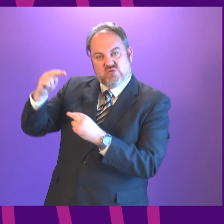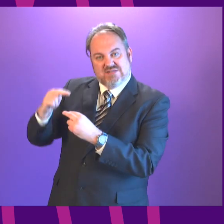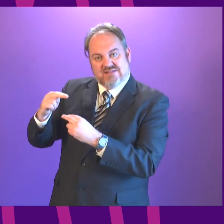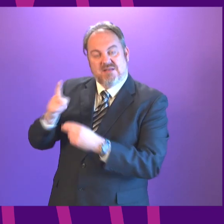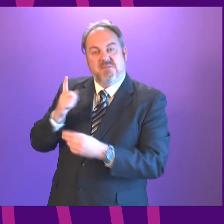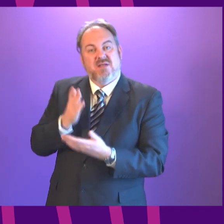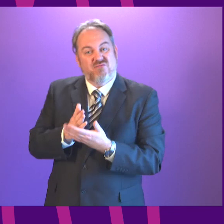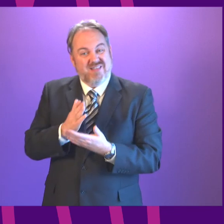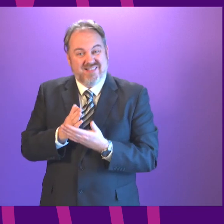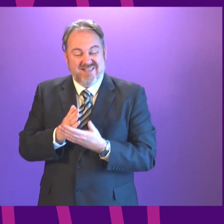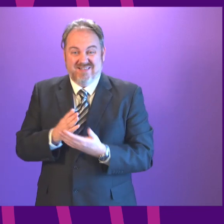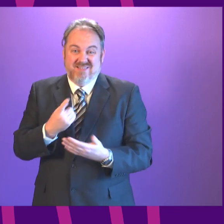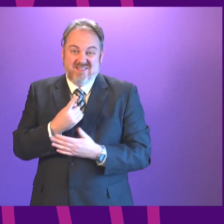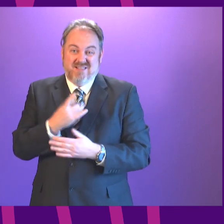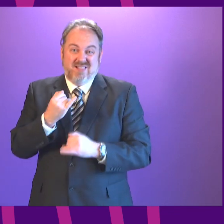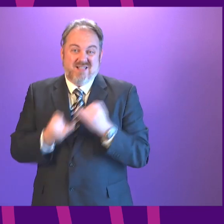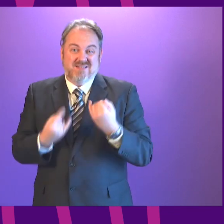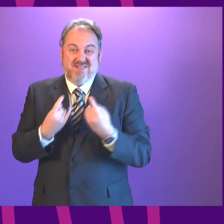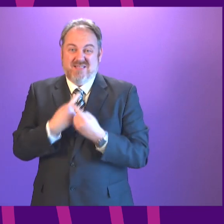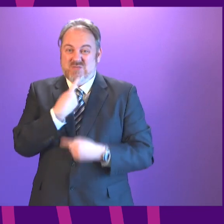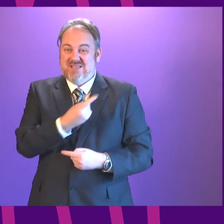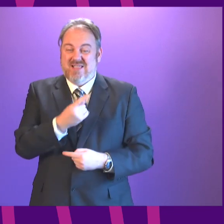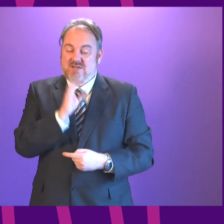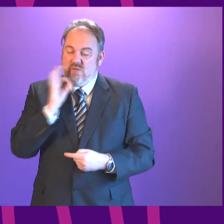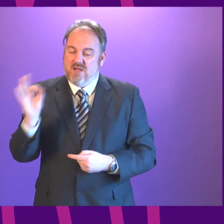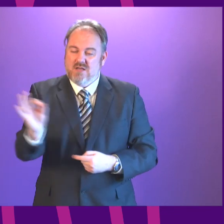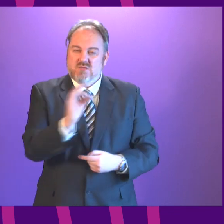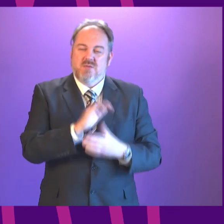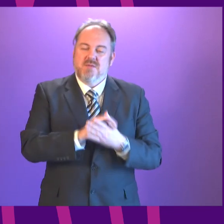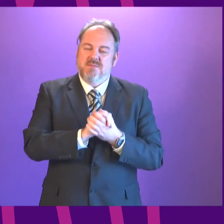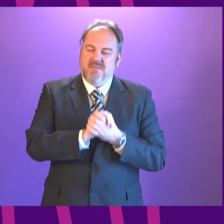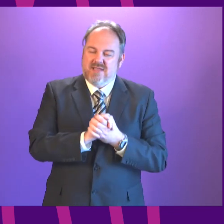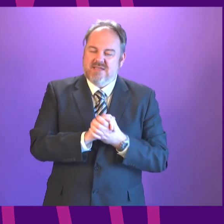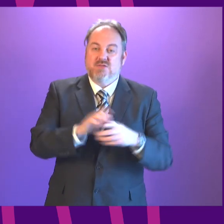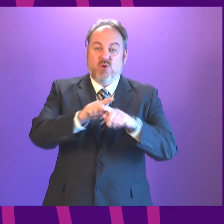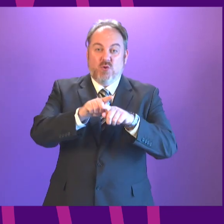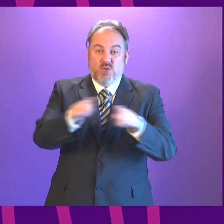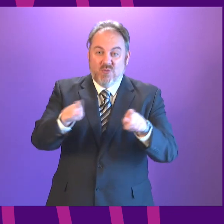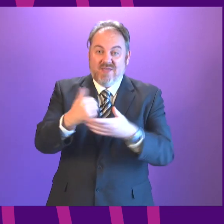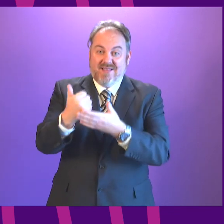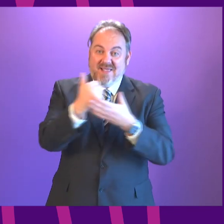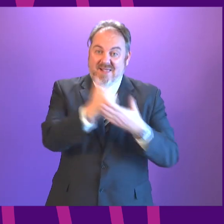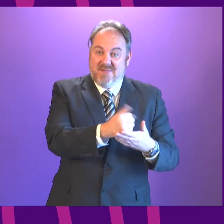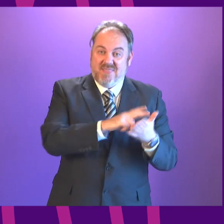I make a plea to everyone. All of us can help the NHS right now. During the early part of